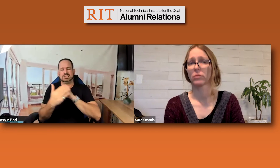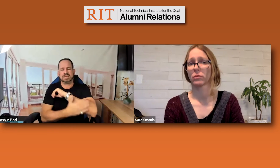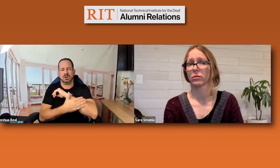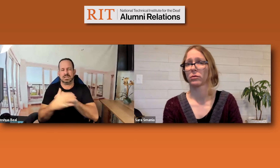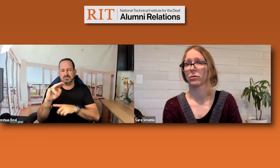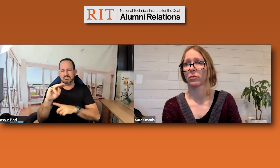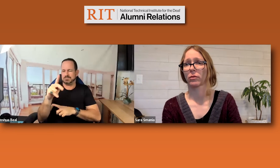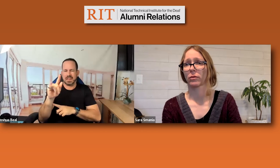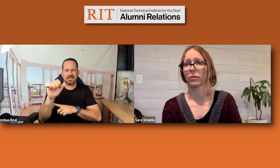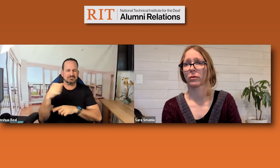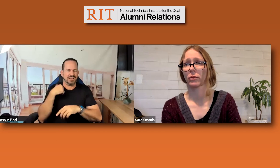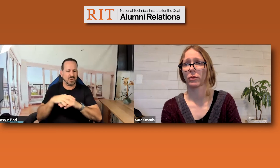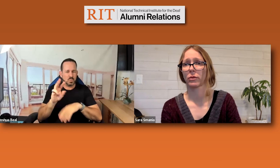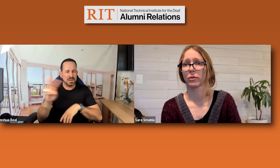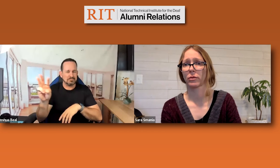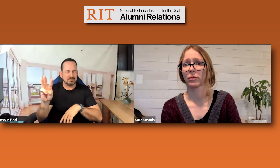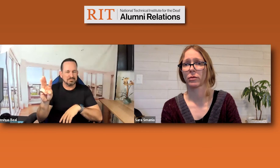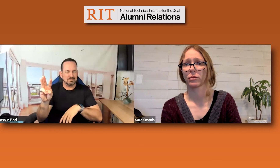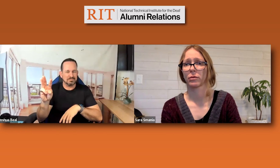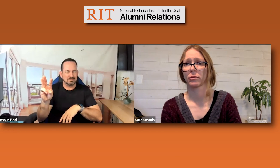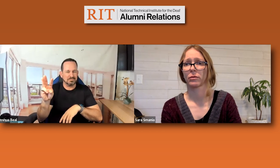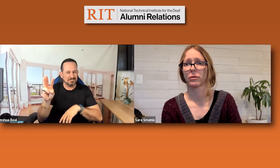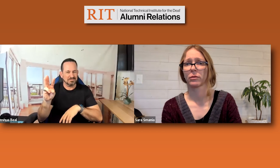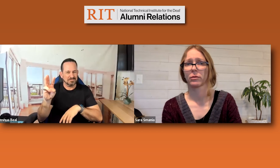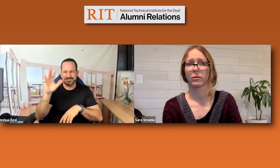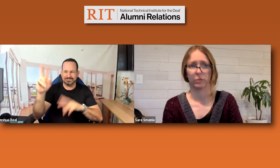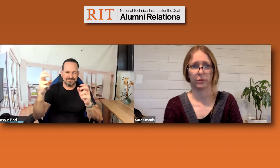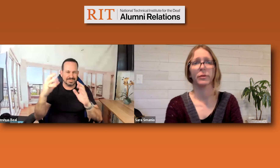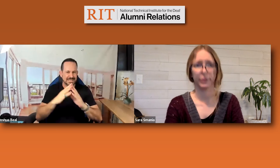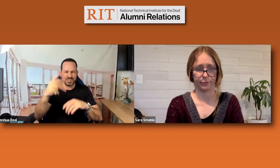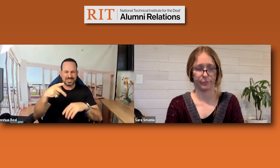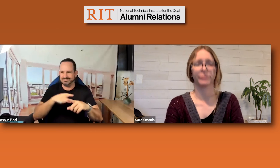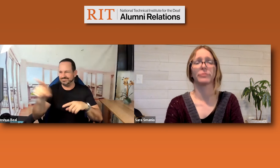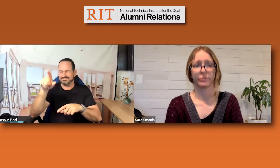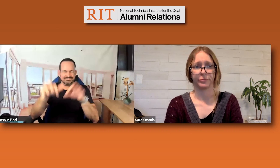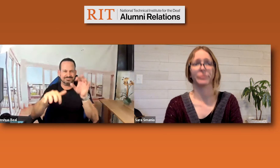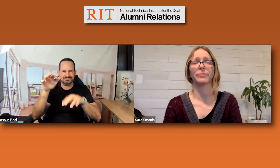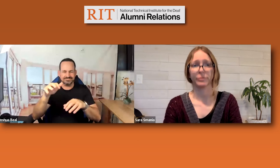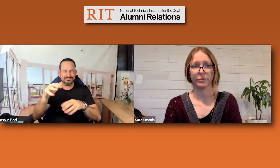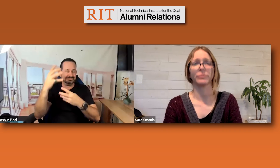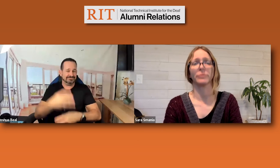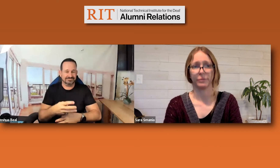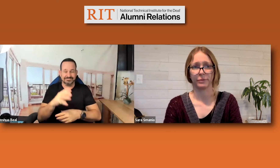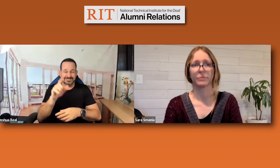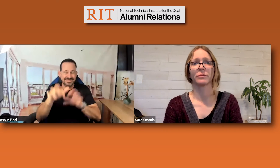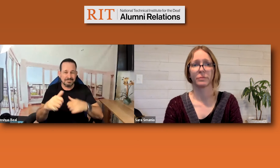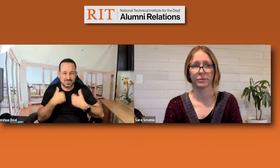Most municipalities have a website. And you can type in your address, your home address,